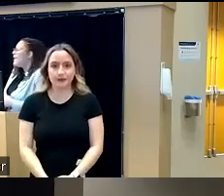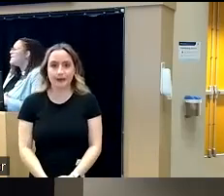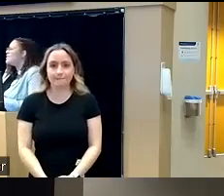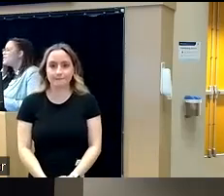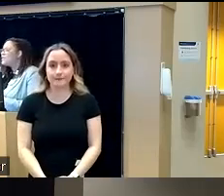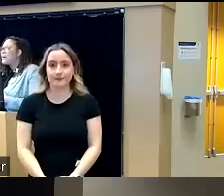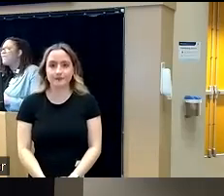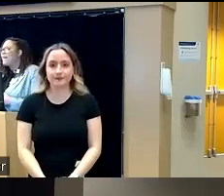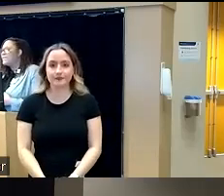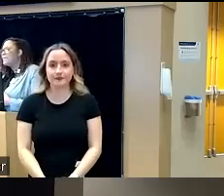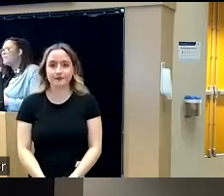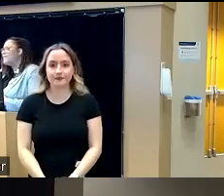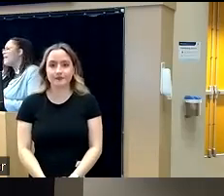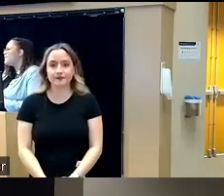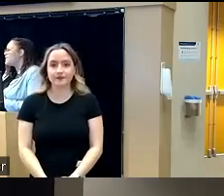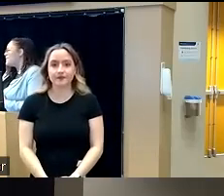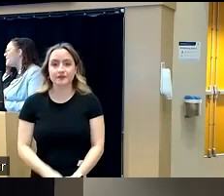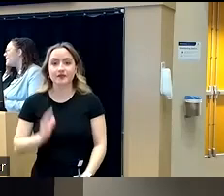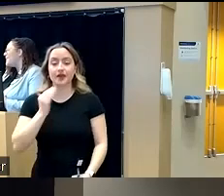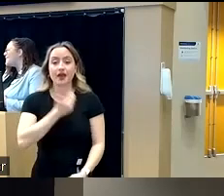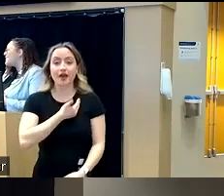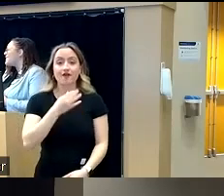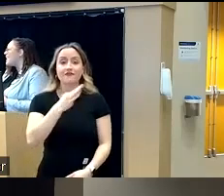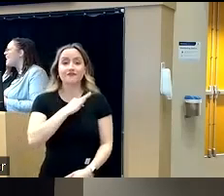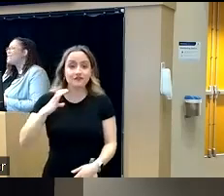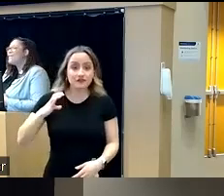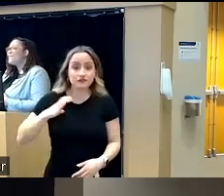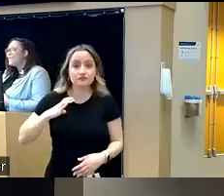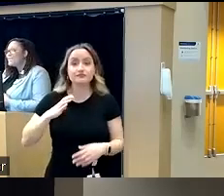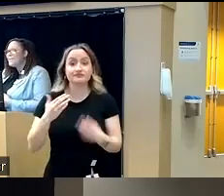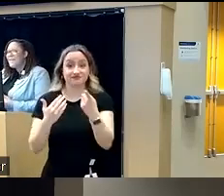in addition to our faculty participants in the addiction Psychiatry Fellowship